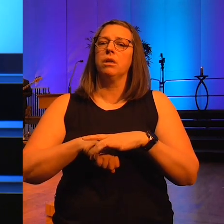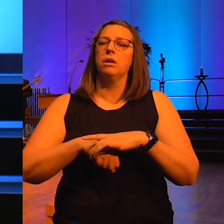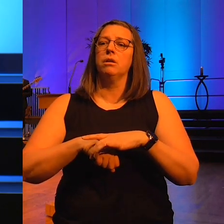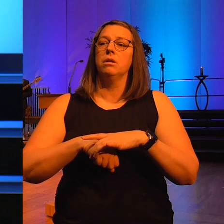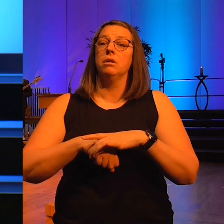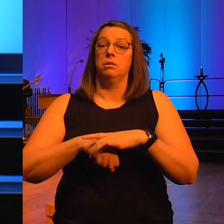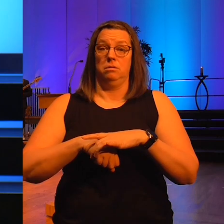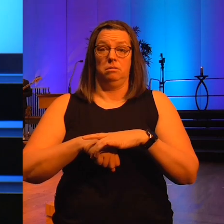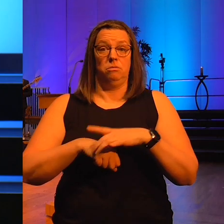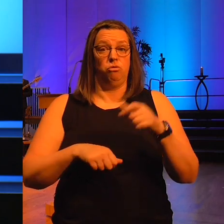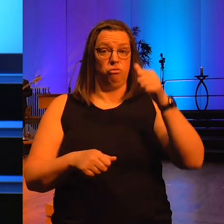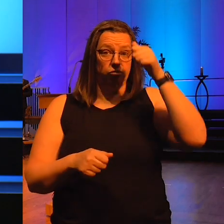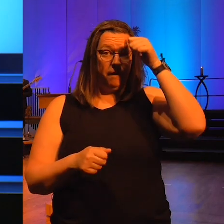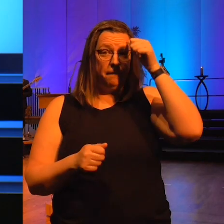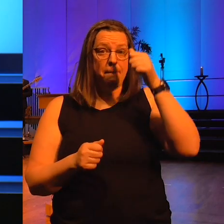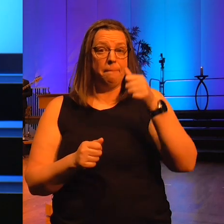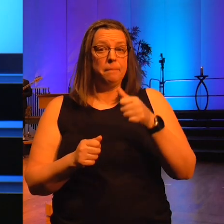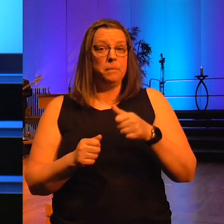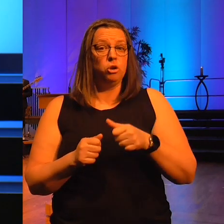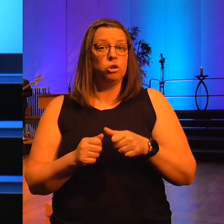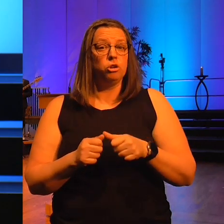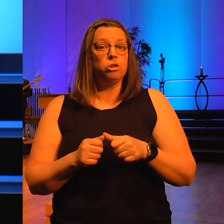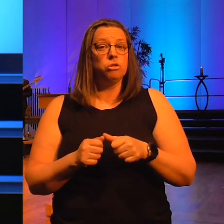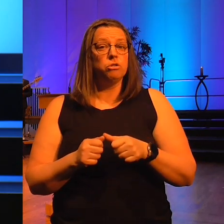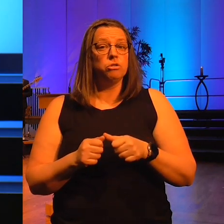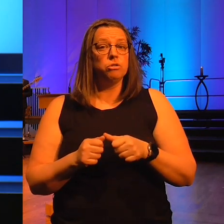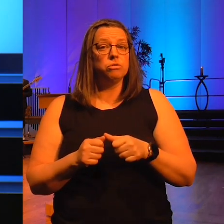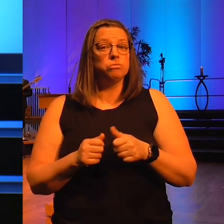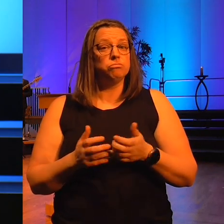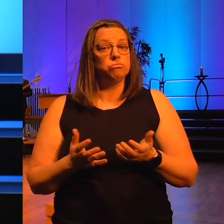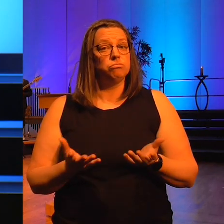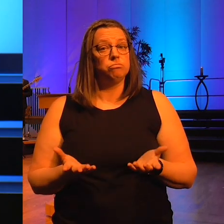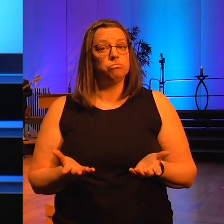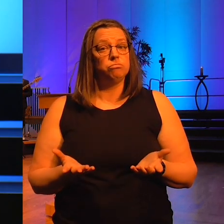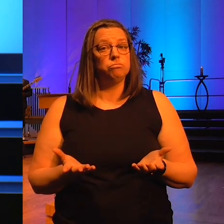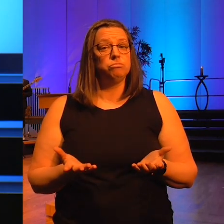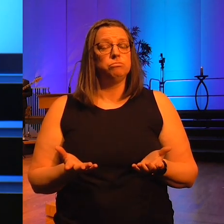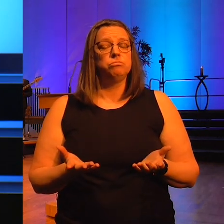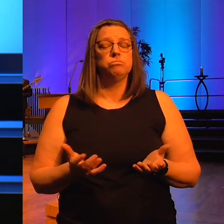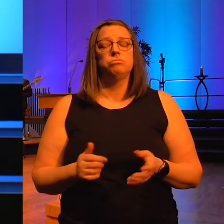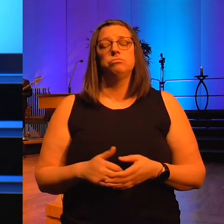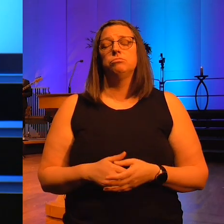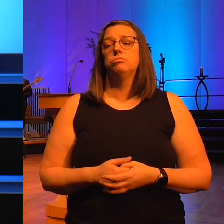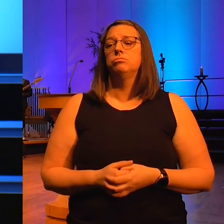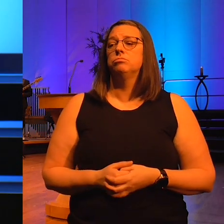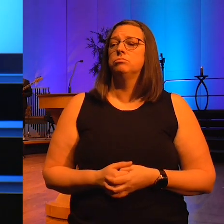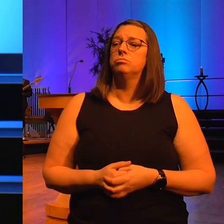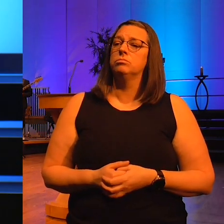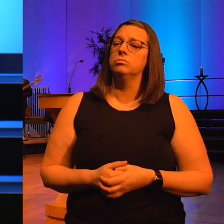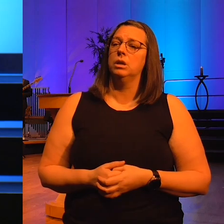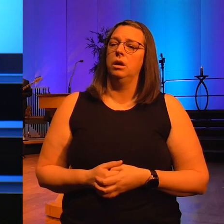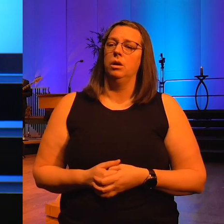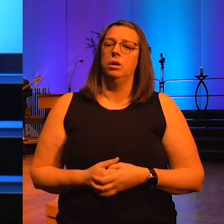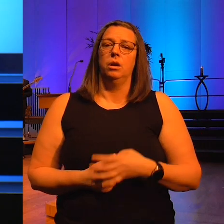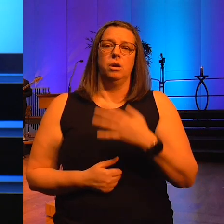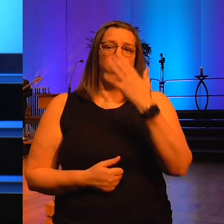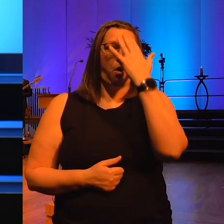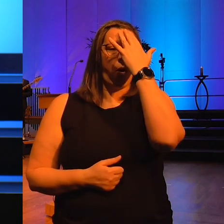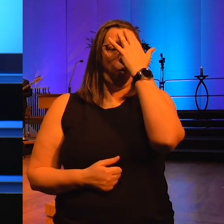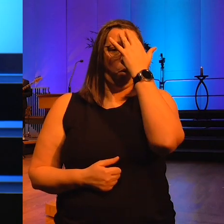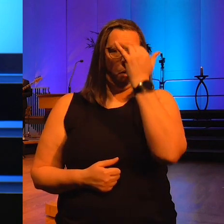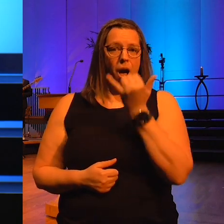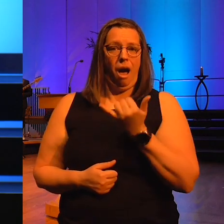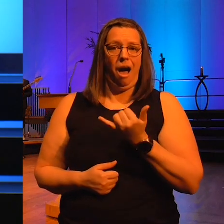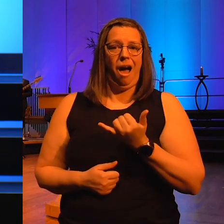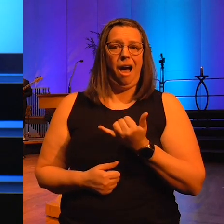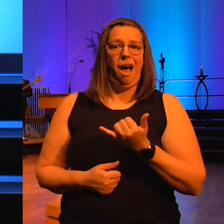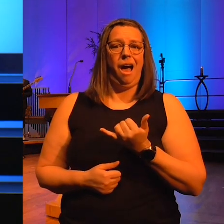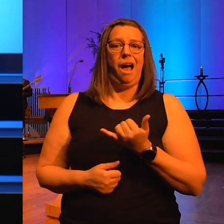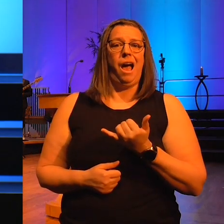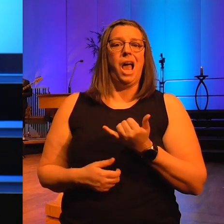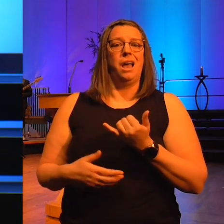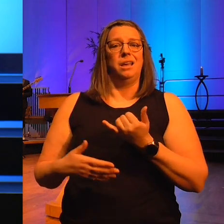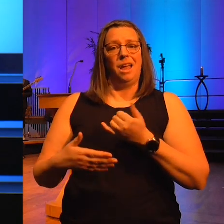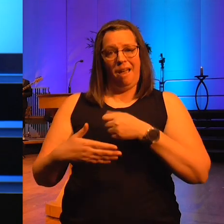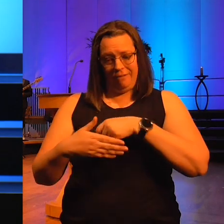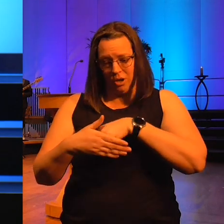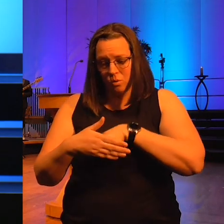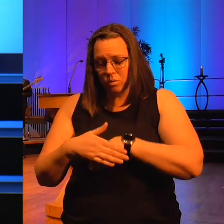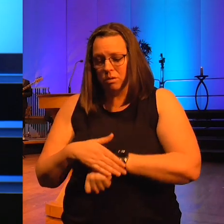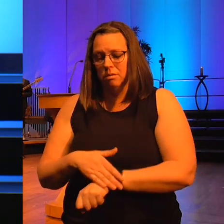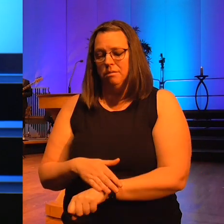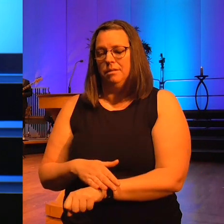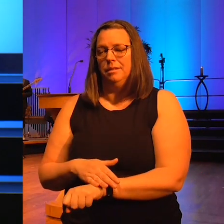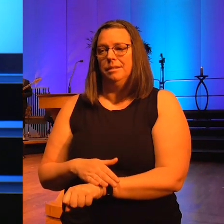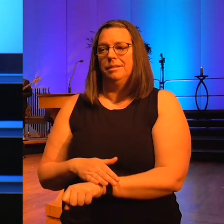remember why have you taking